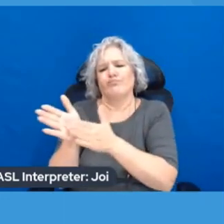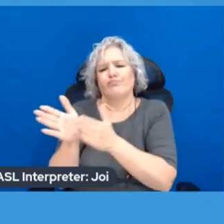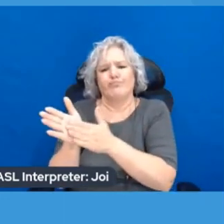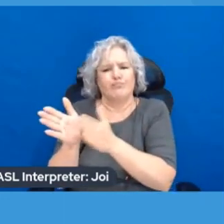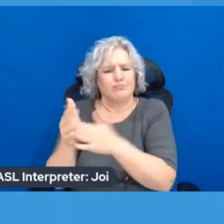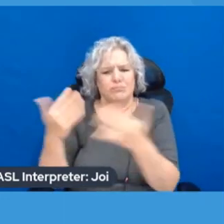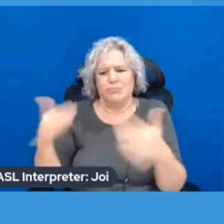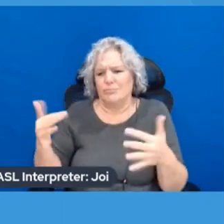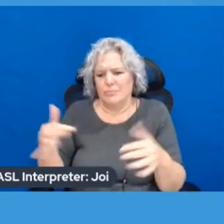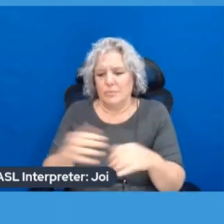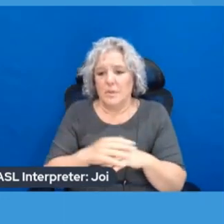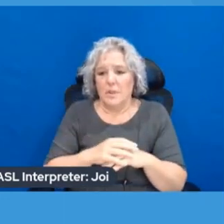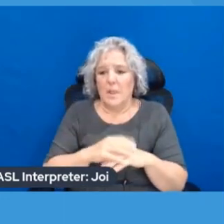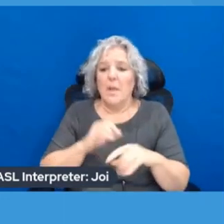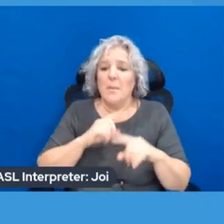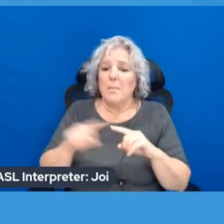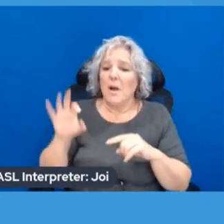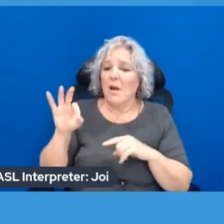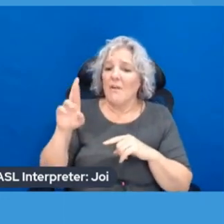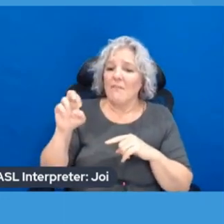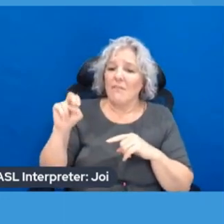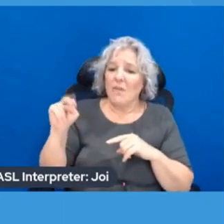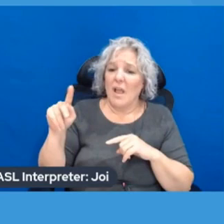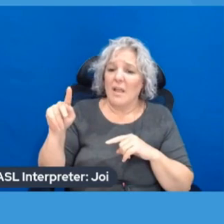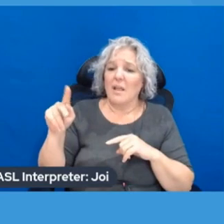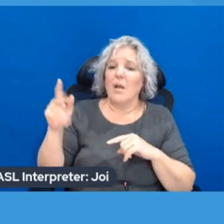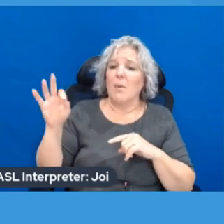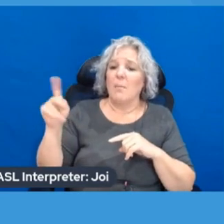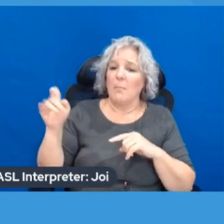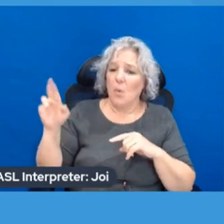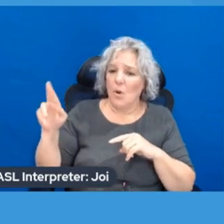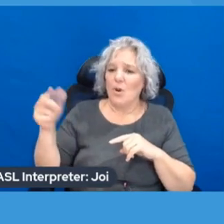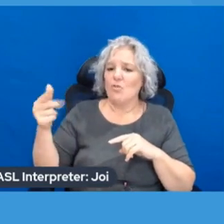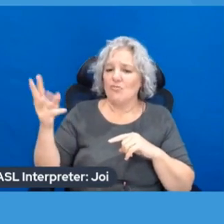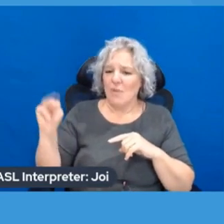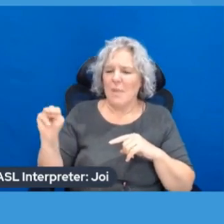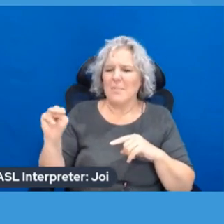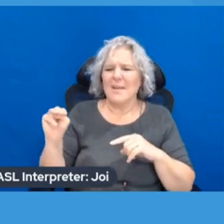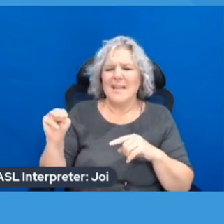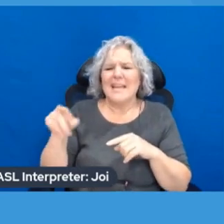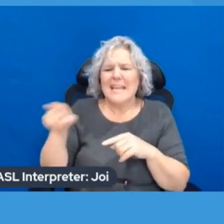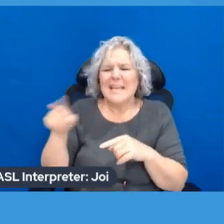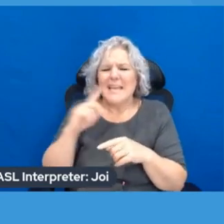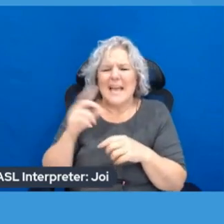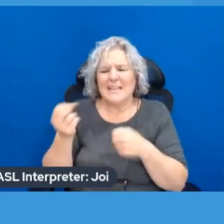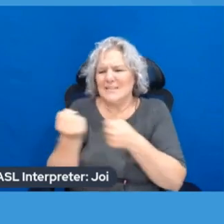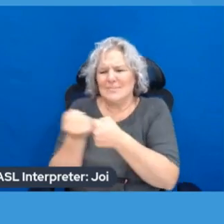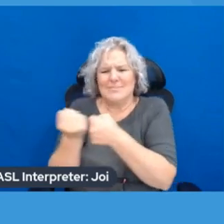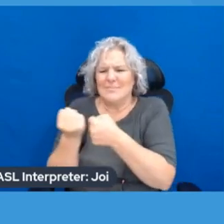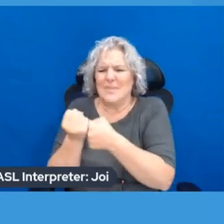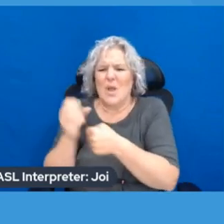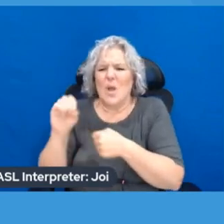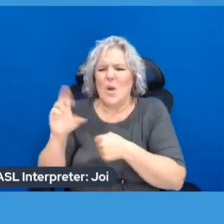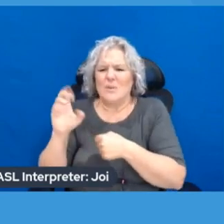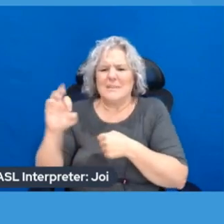Frank Porter Graham has been receiving support from OSEP before it was OSEP.